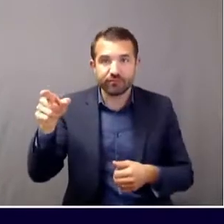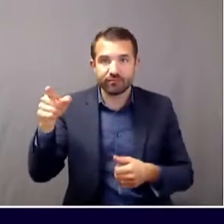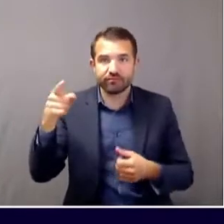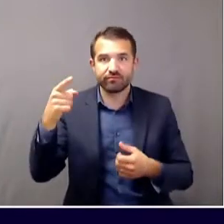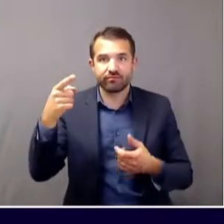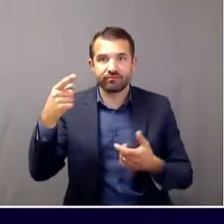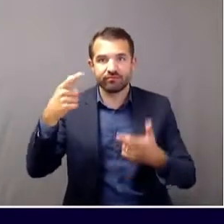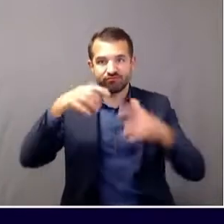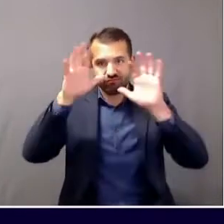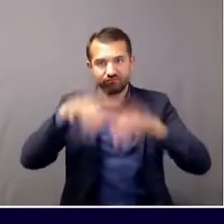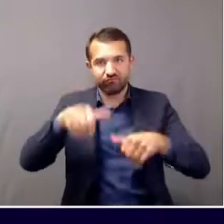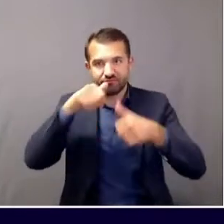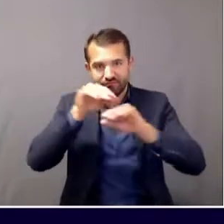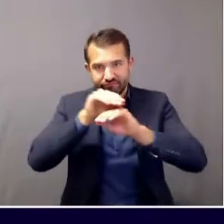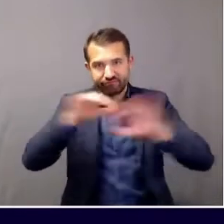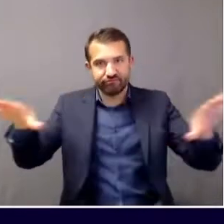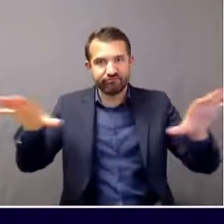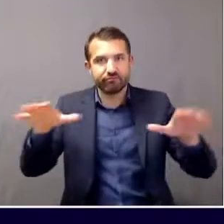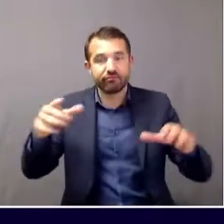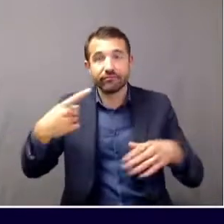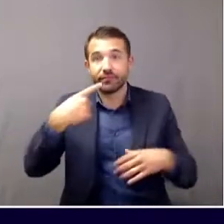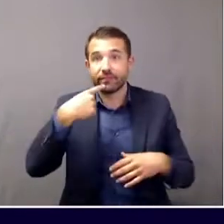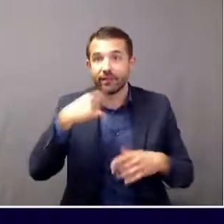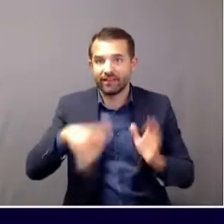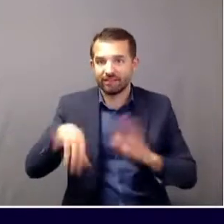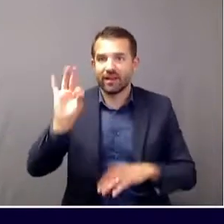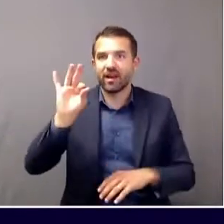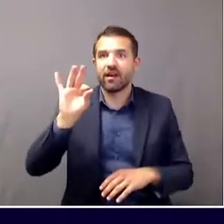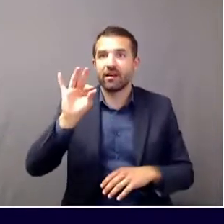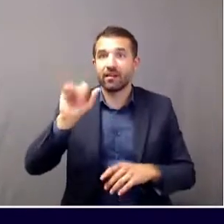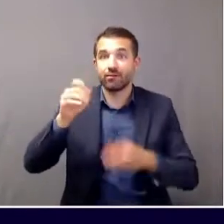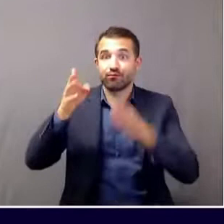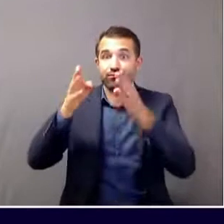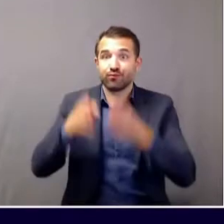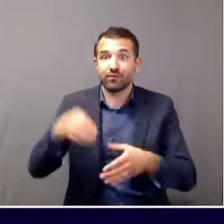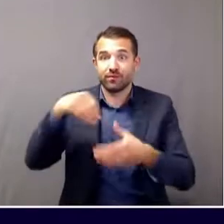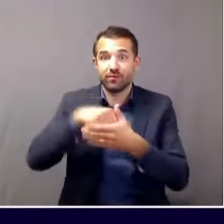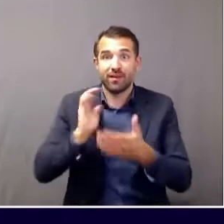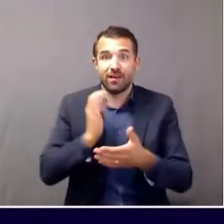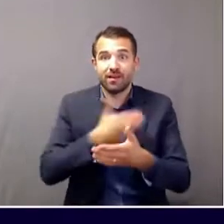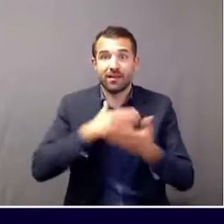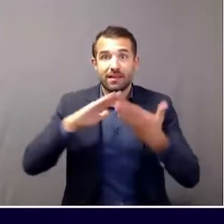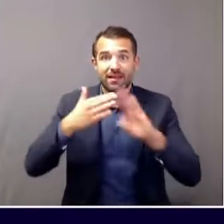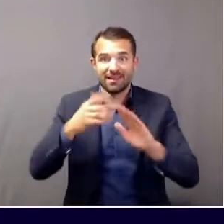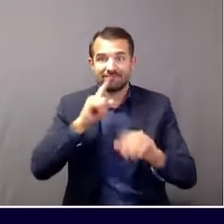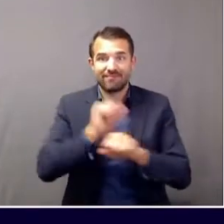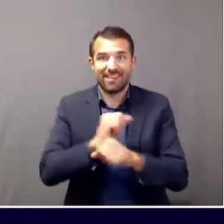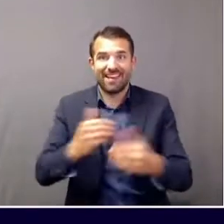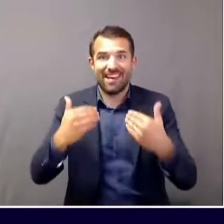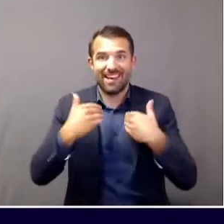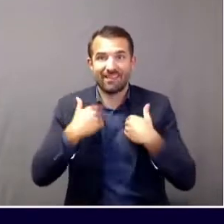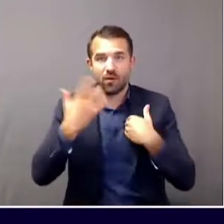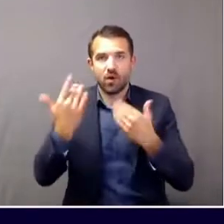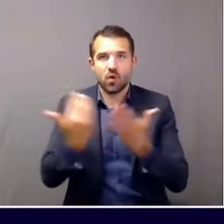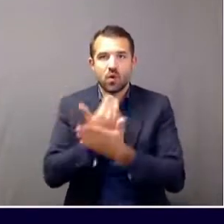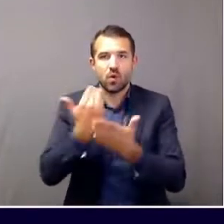dashboard on